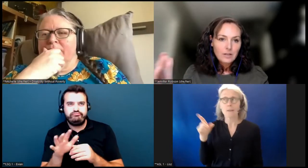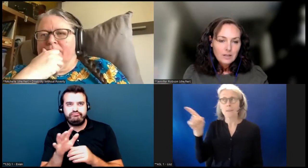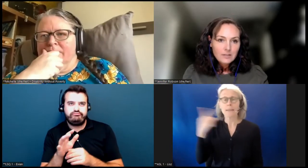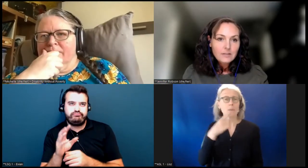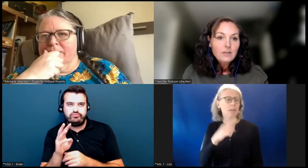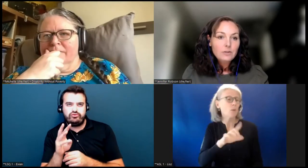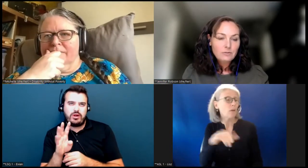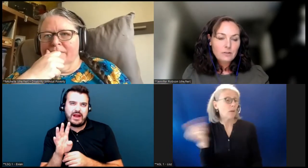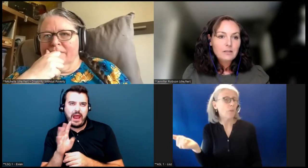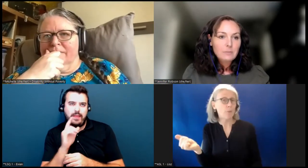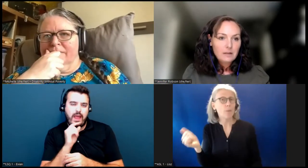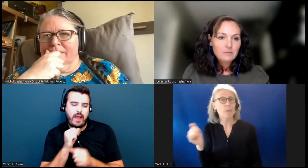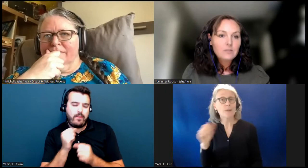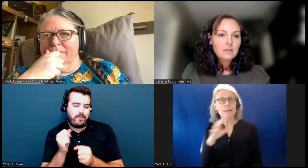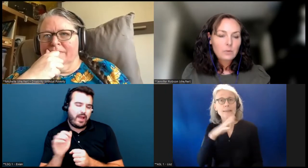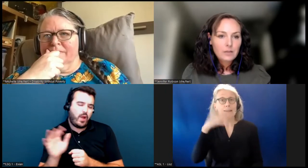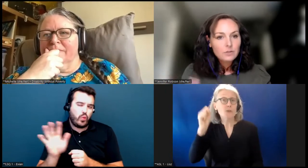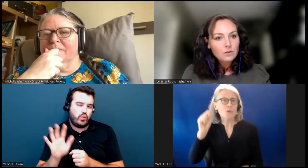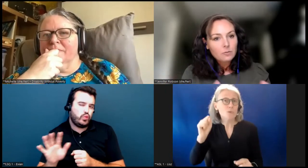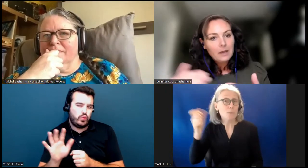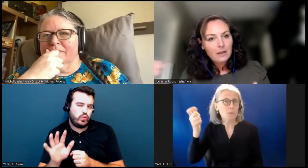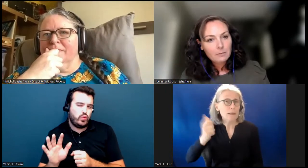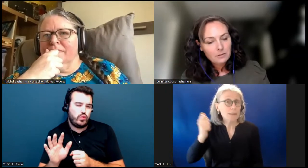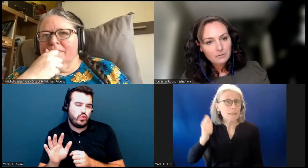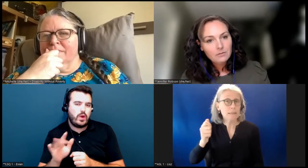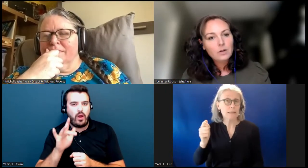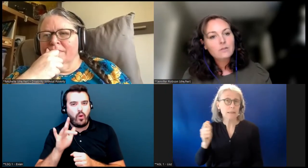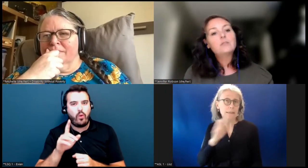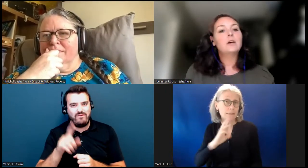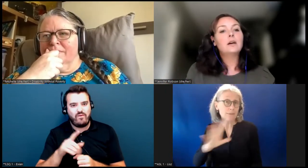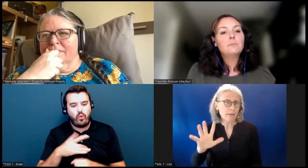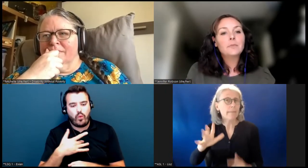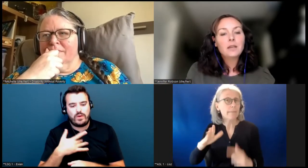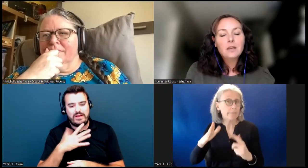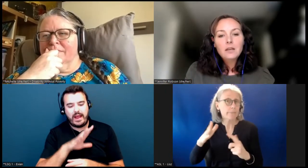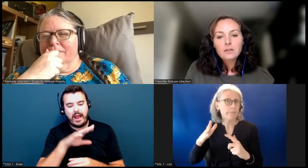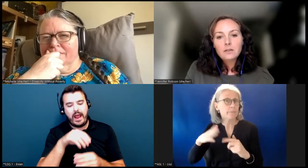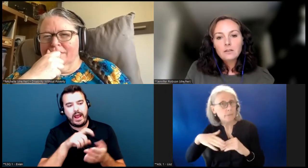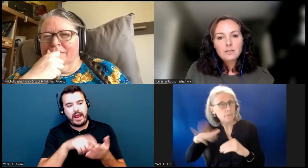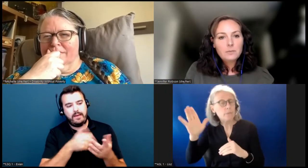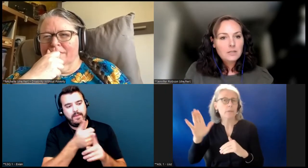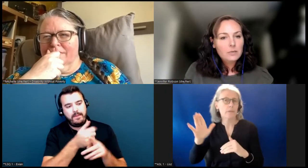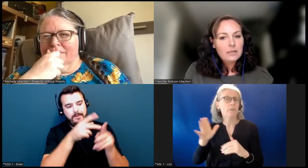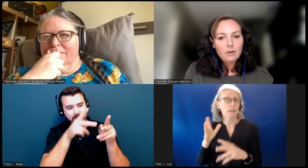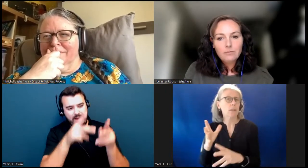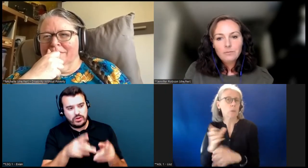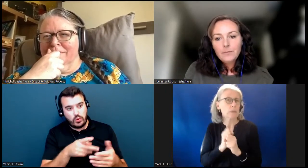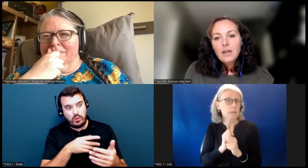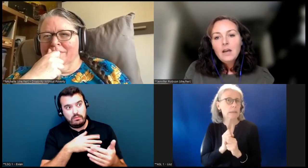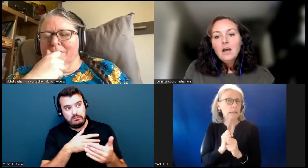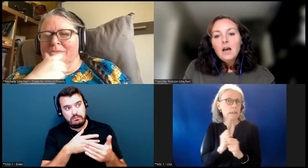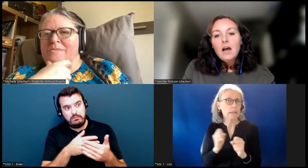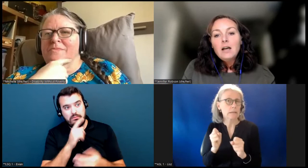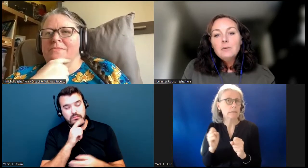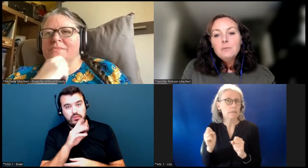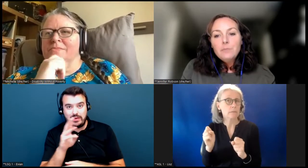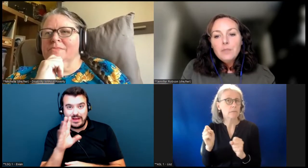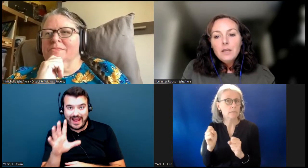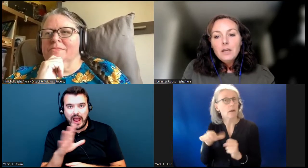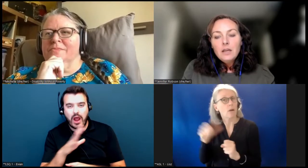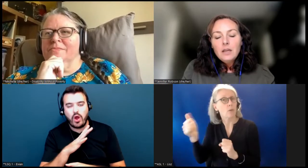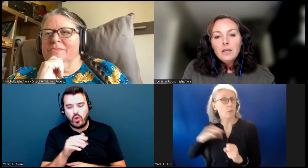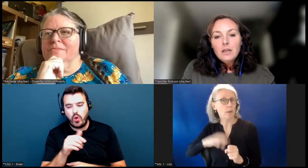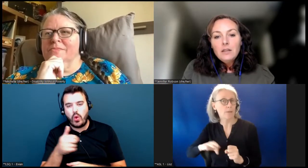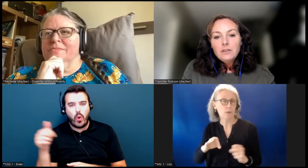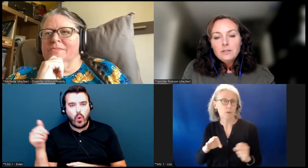IS OTHER -- SENIOR BENEFITS WOULD THEN SORT OF PICK UP WHERE THE CBD LEFT OFF.